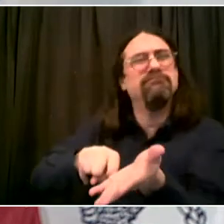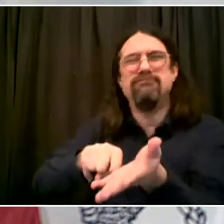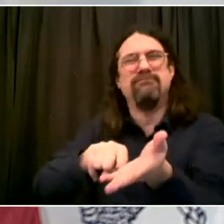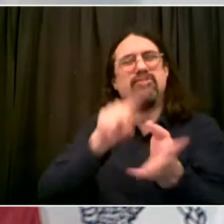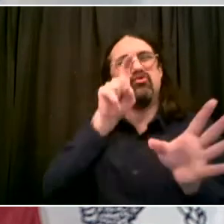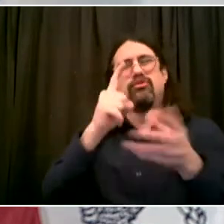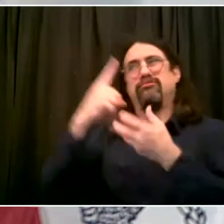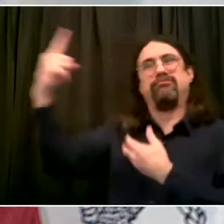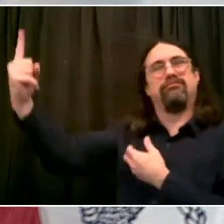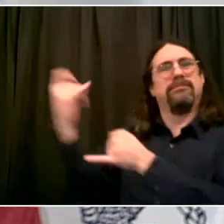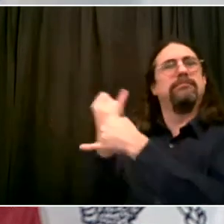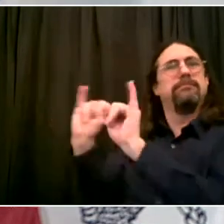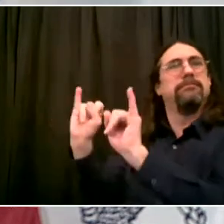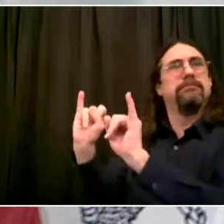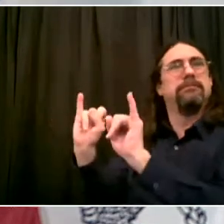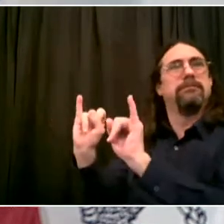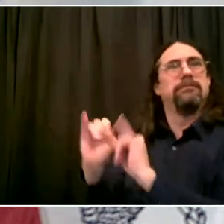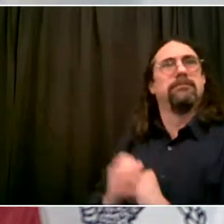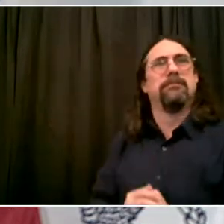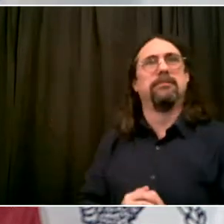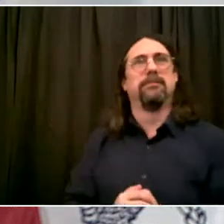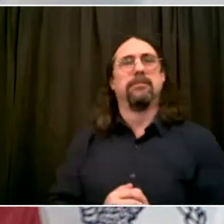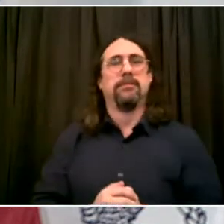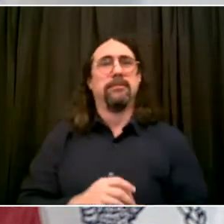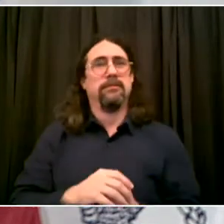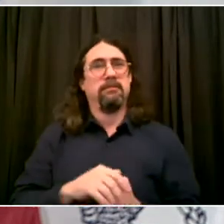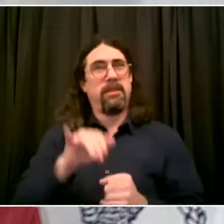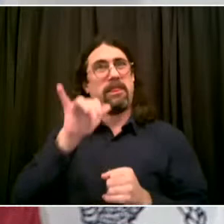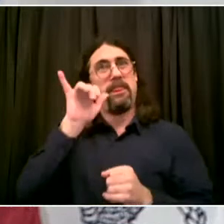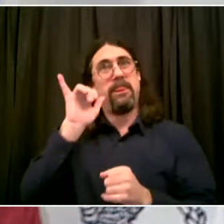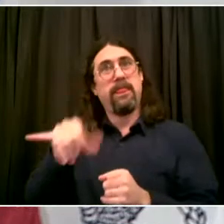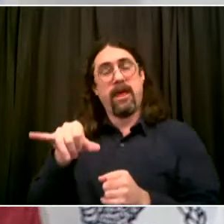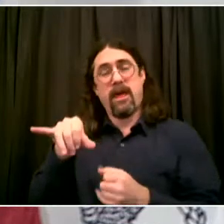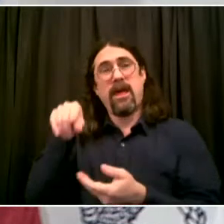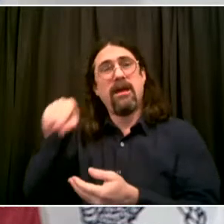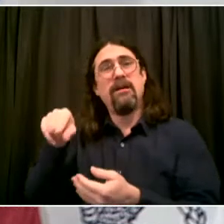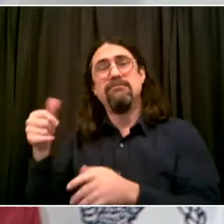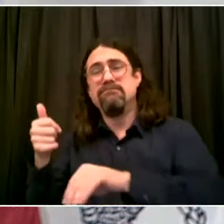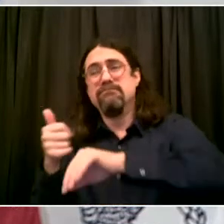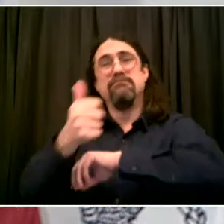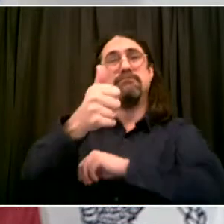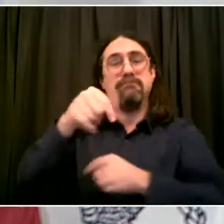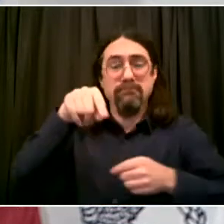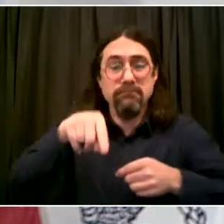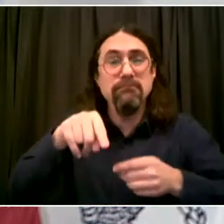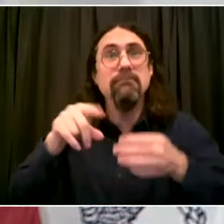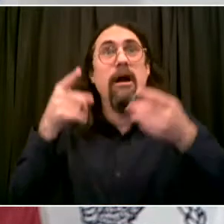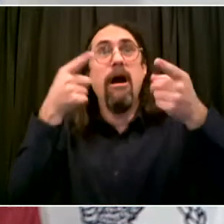UNACCEPTABLE. THIS KIND OF BEHAVIOR F IIT IS TRUE IS UNACCEPTABLE IN ANY PUBLIC SERVANT. SO WE HAHAE VTTGO ETETT H TRUTH ABOUT THIS.